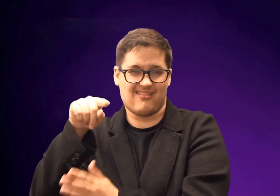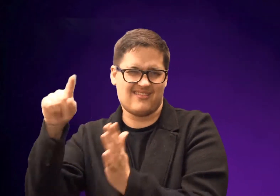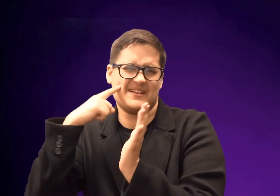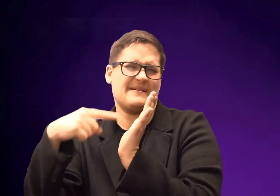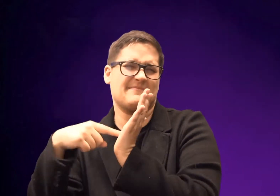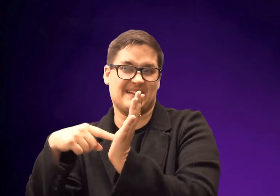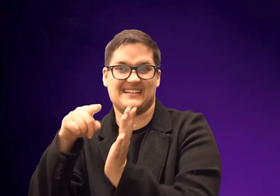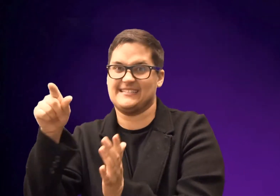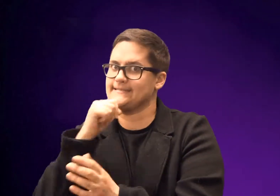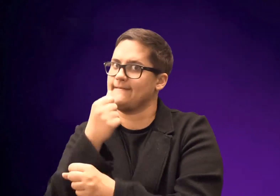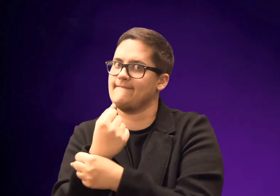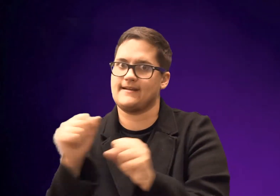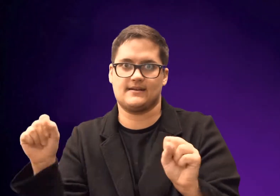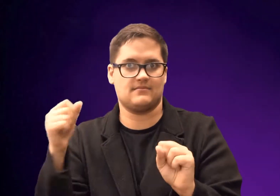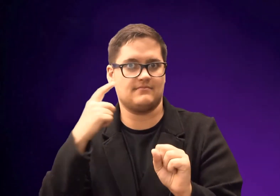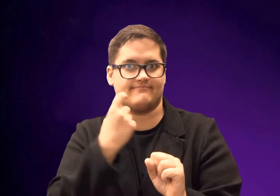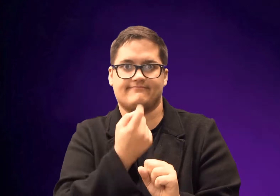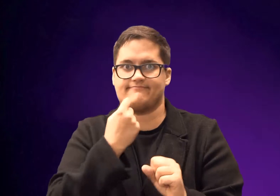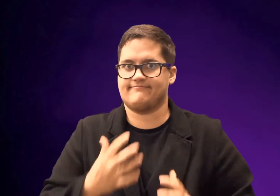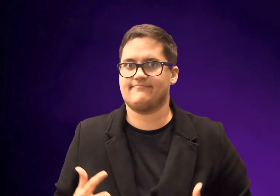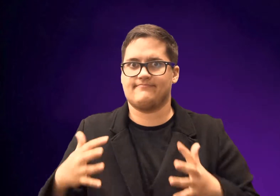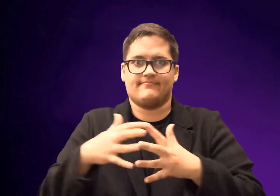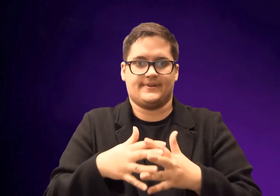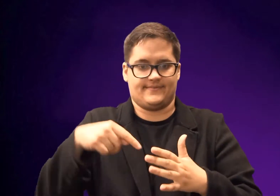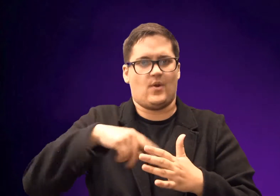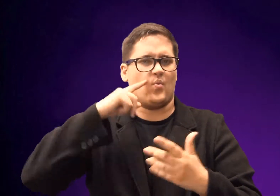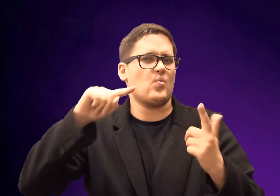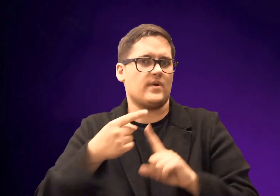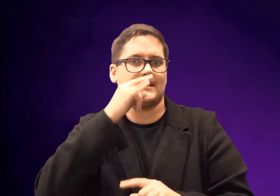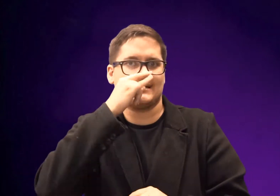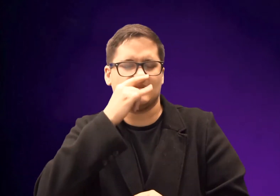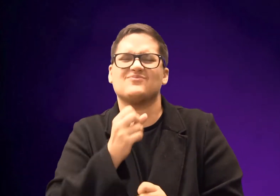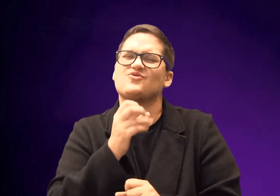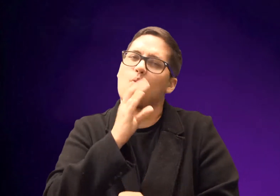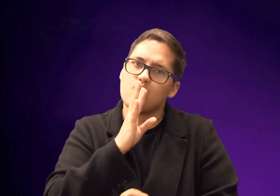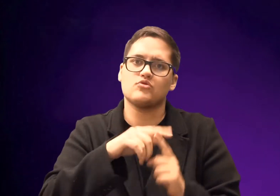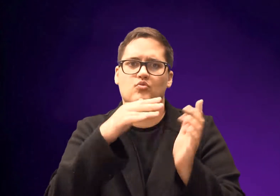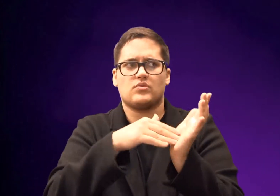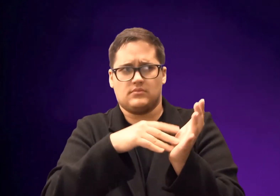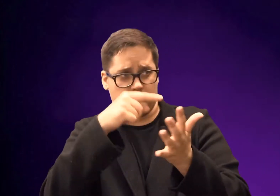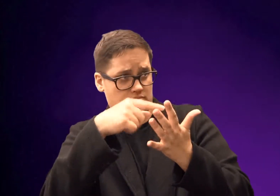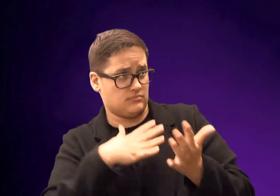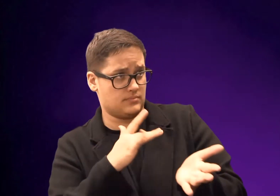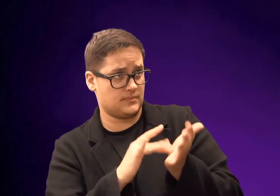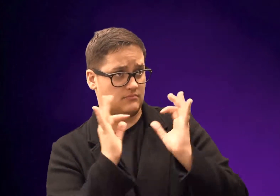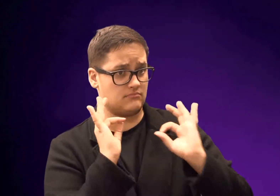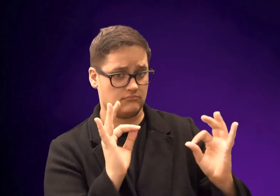These medicines are not safe since they will harm the baby during pregnancy. So, ask your doctor if your HIV medicines are safe.